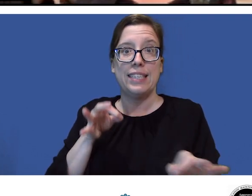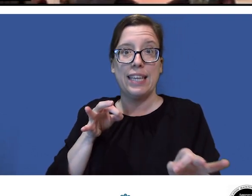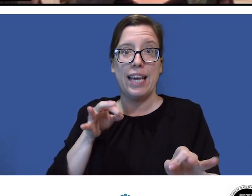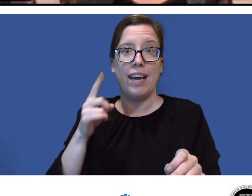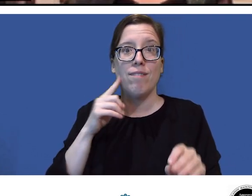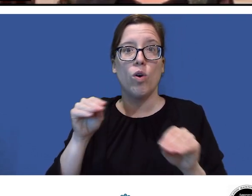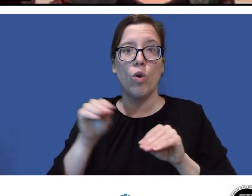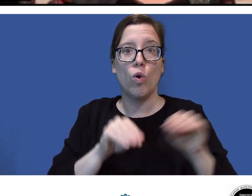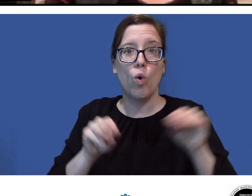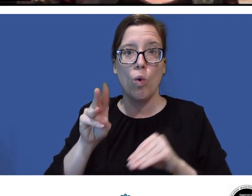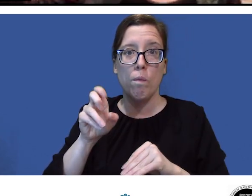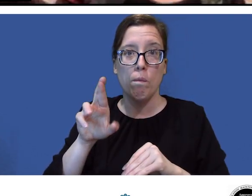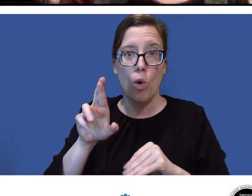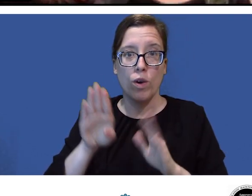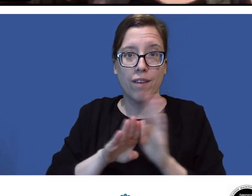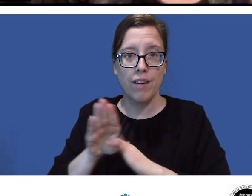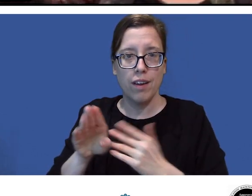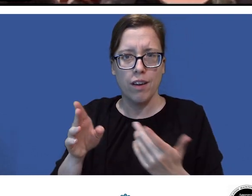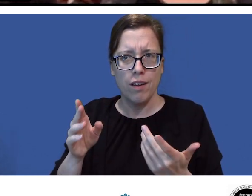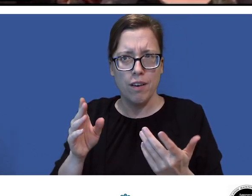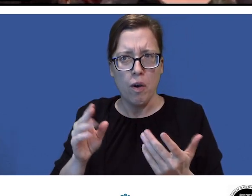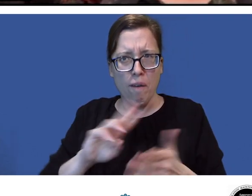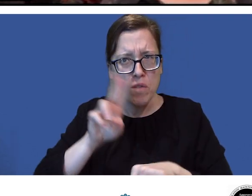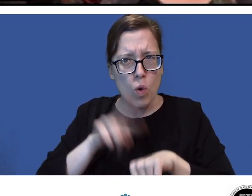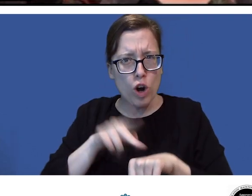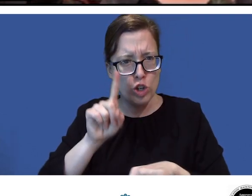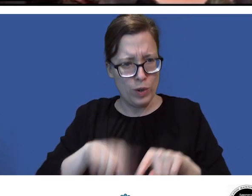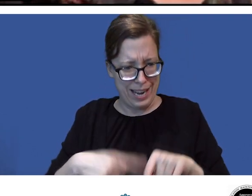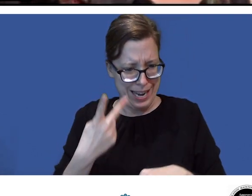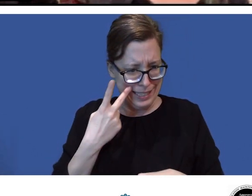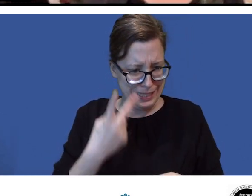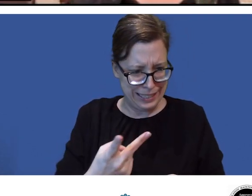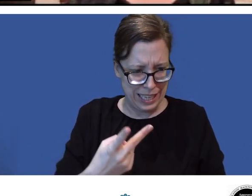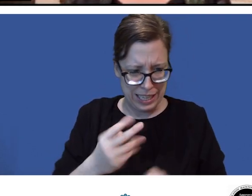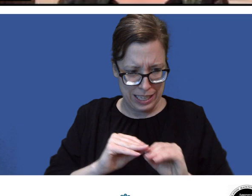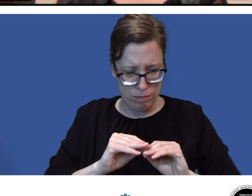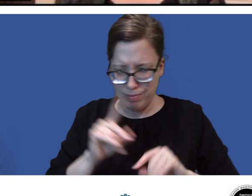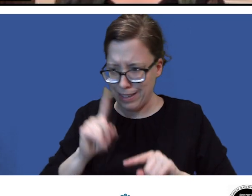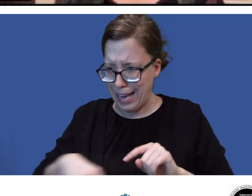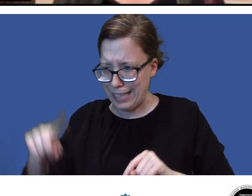the rest of the world, it takes you a long time to even learn this thing out here is your own hand.